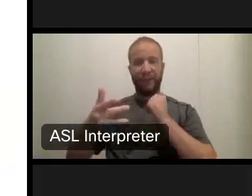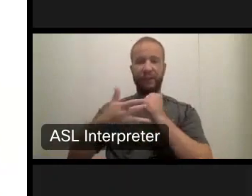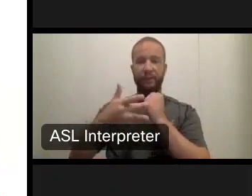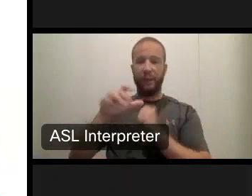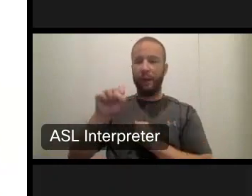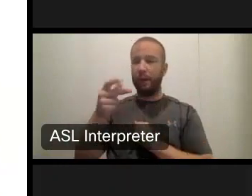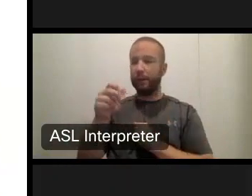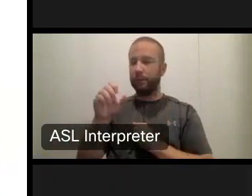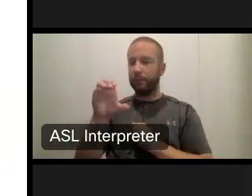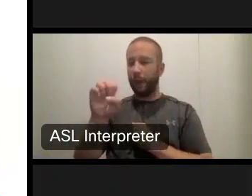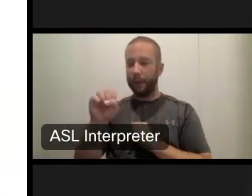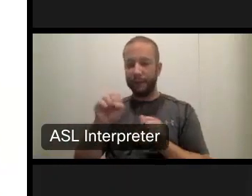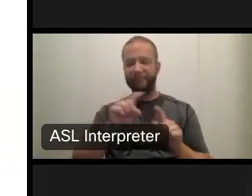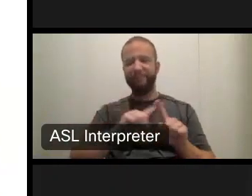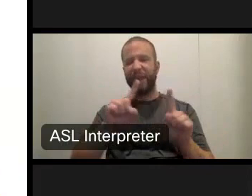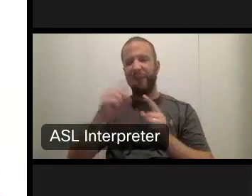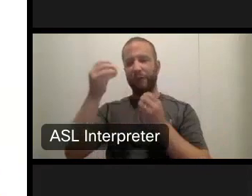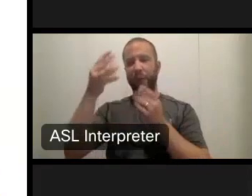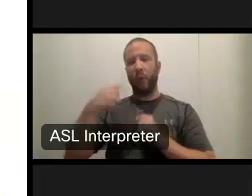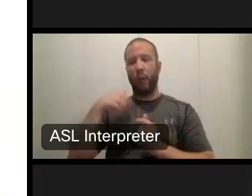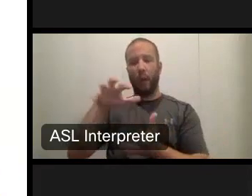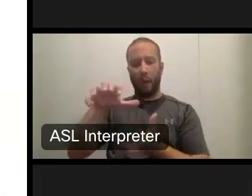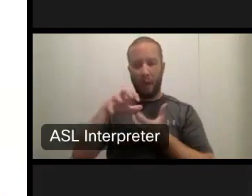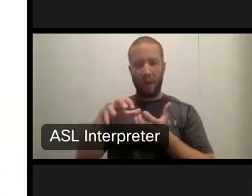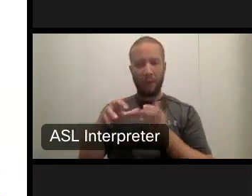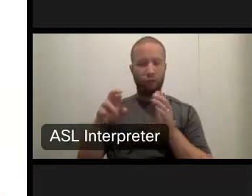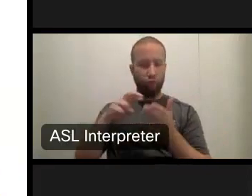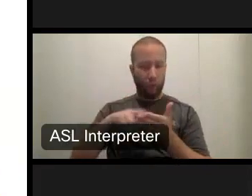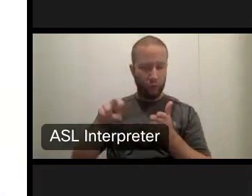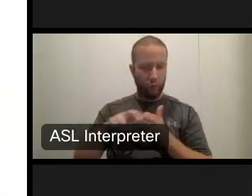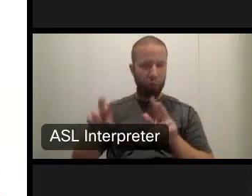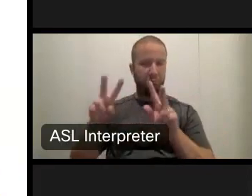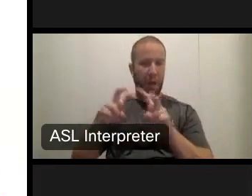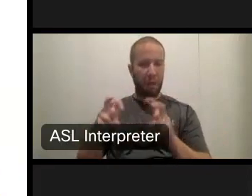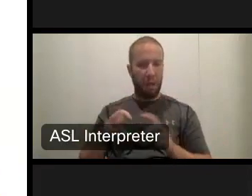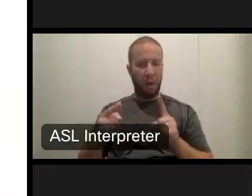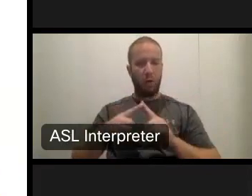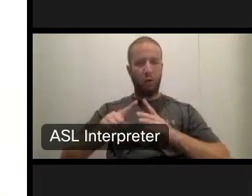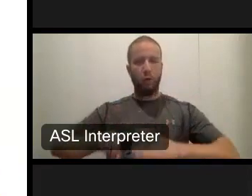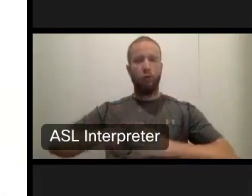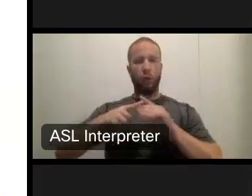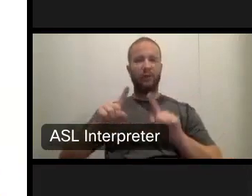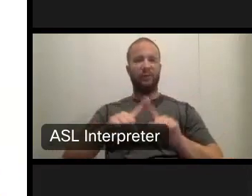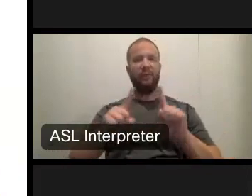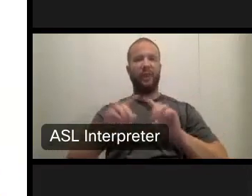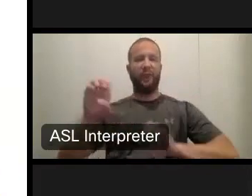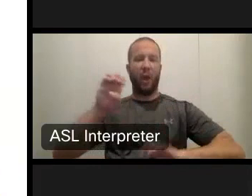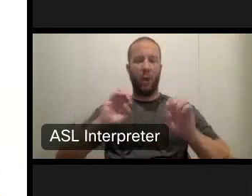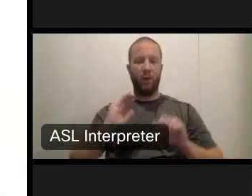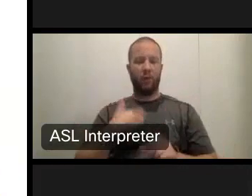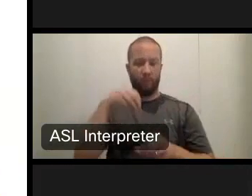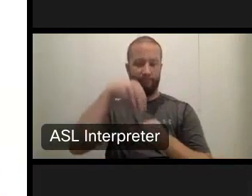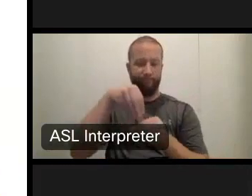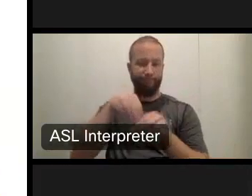um uh information that was gathered that allowed us to begin to evaluate the system as it was